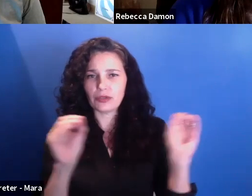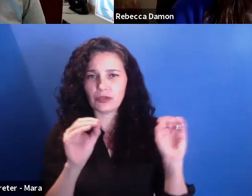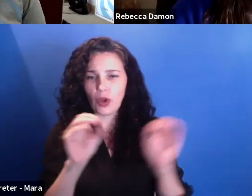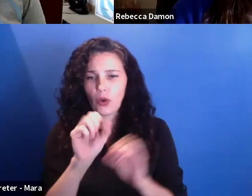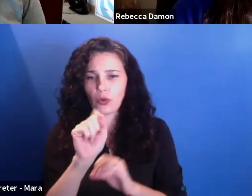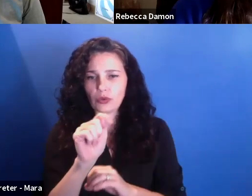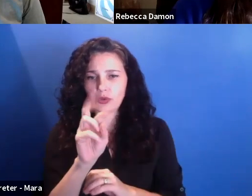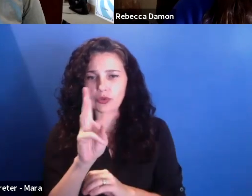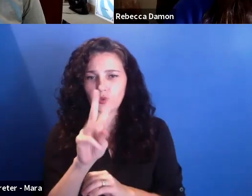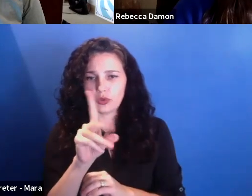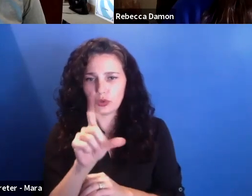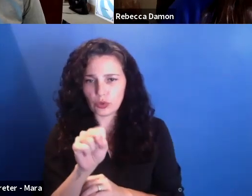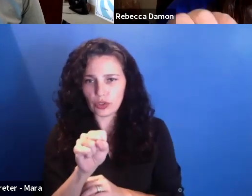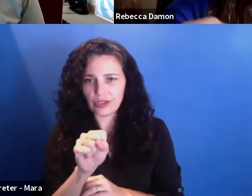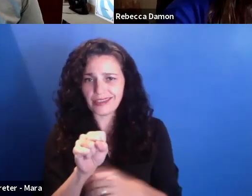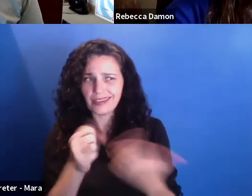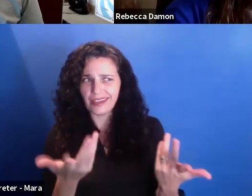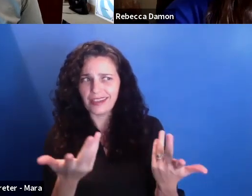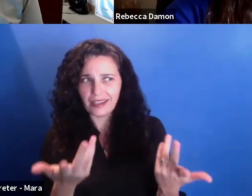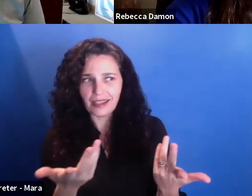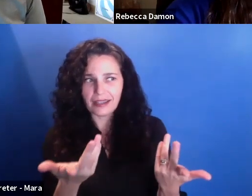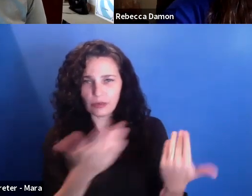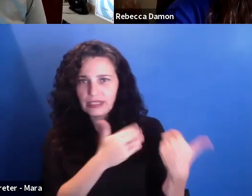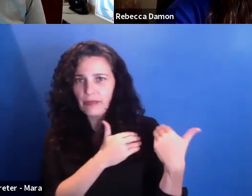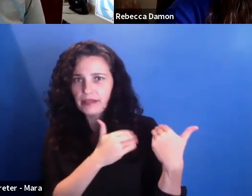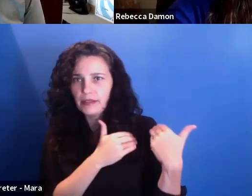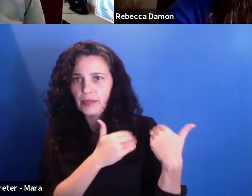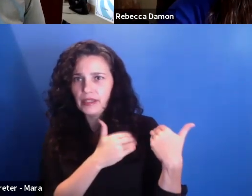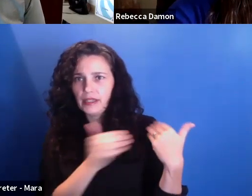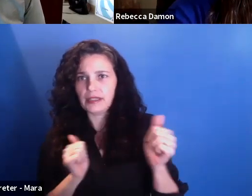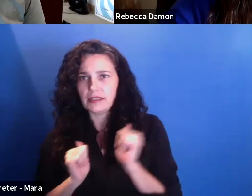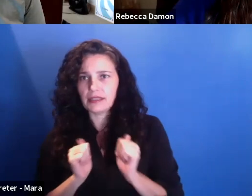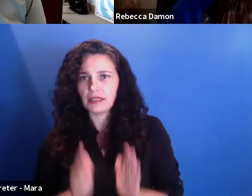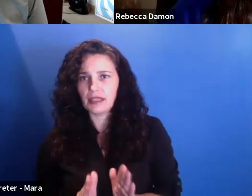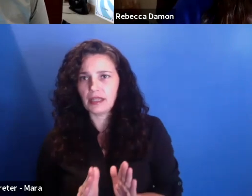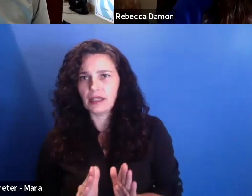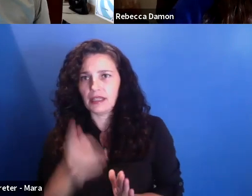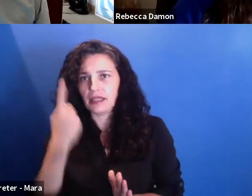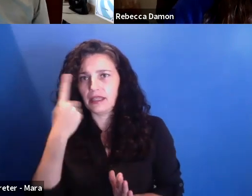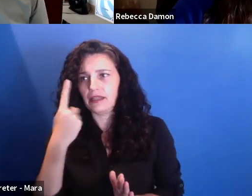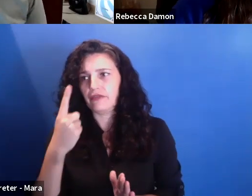to report violations and risk retribution while in foreign countries. Sure, that's a great question.